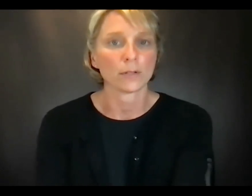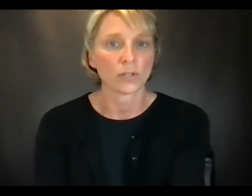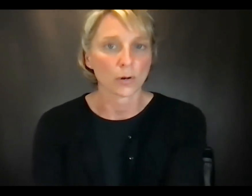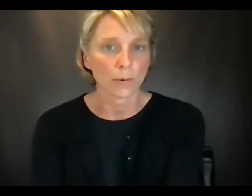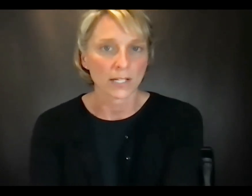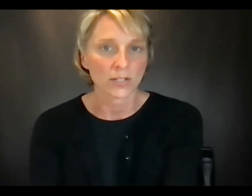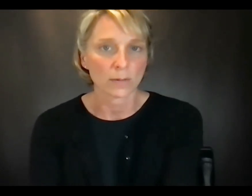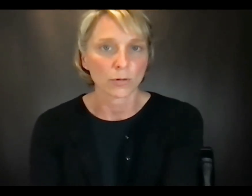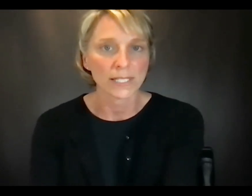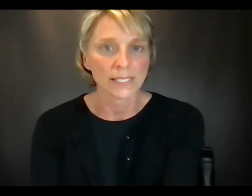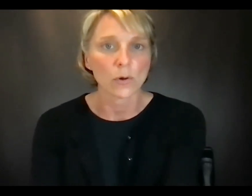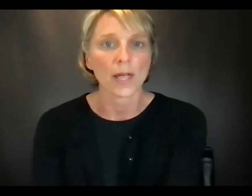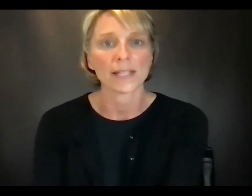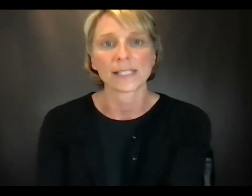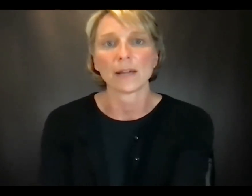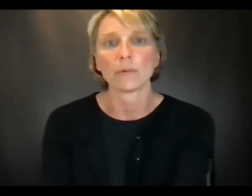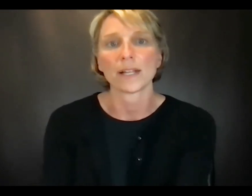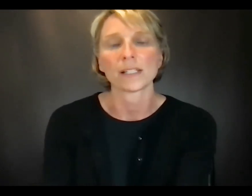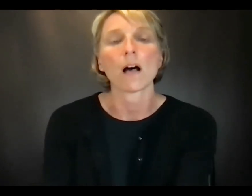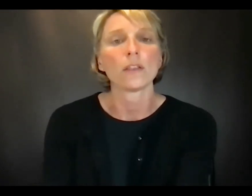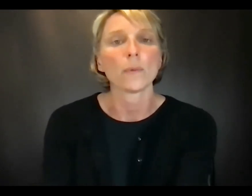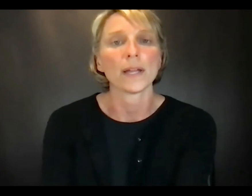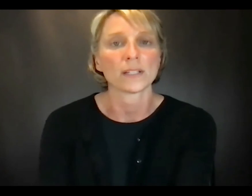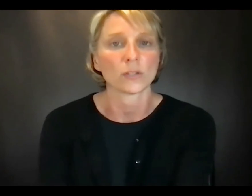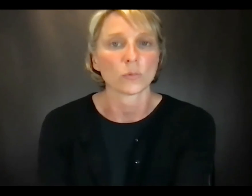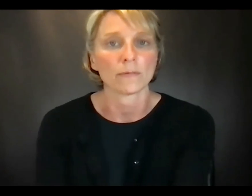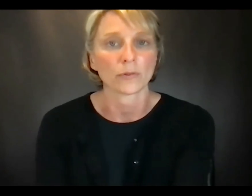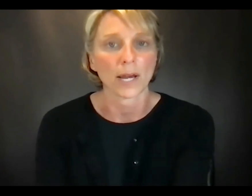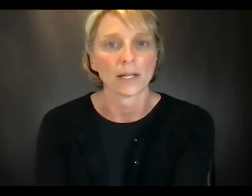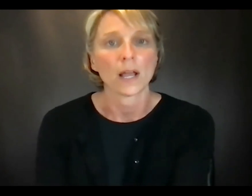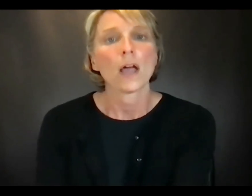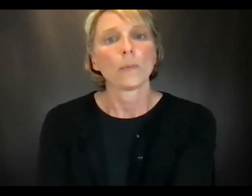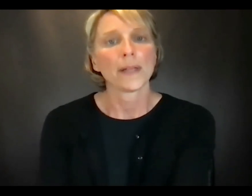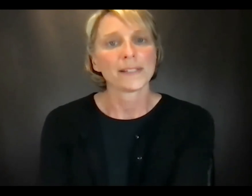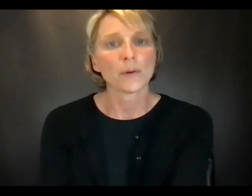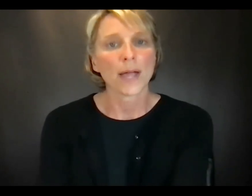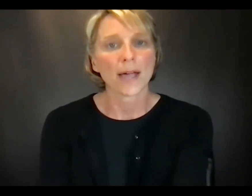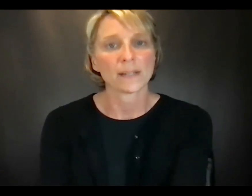to go right into preschool and stay with us all the way until 12th grade. We also have something